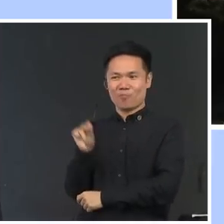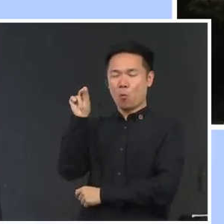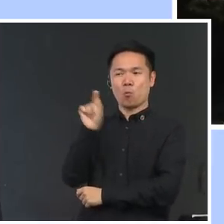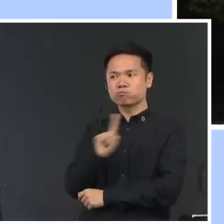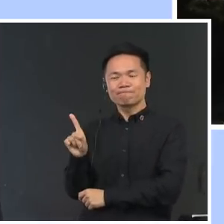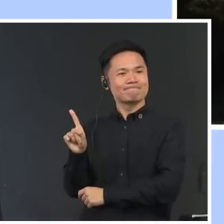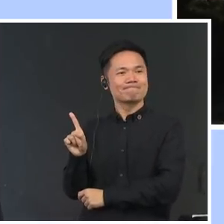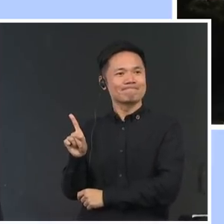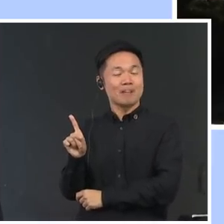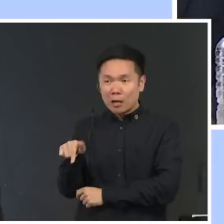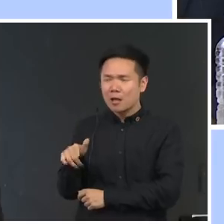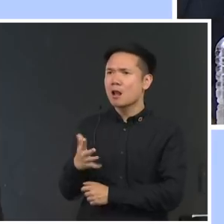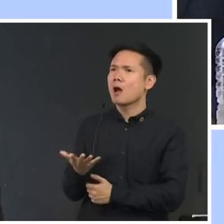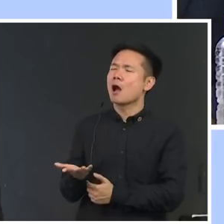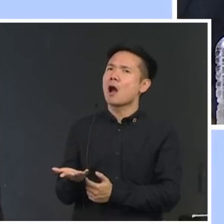stop the daughter's use of sign language